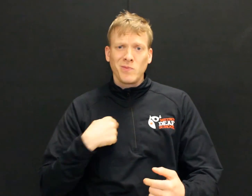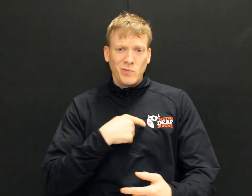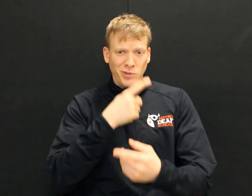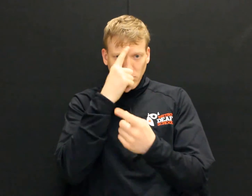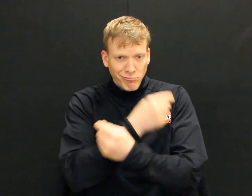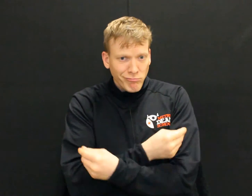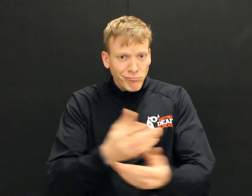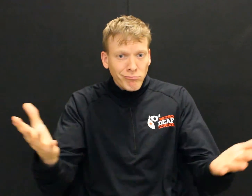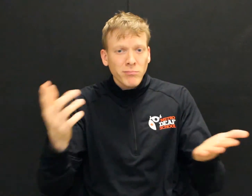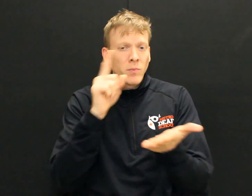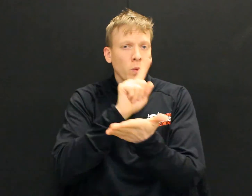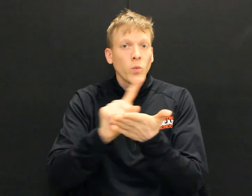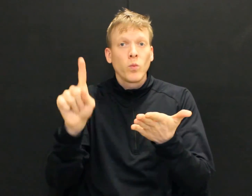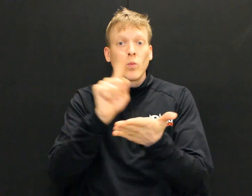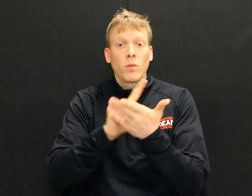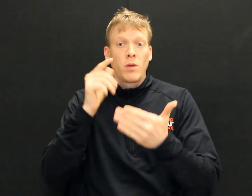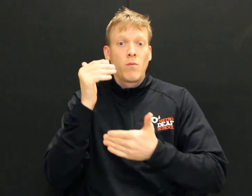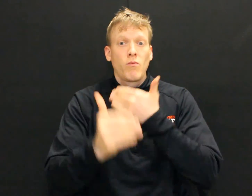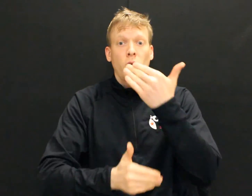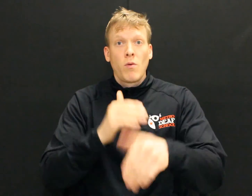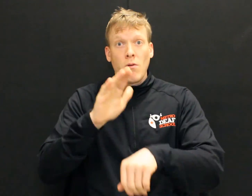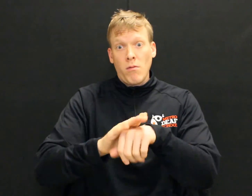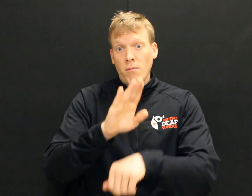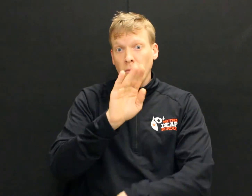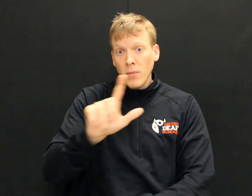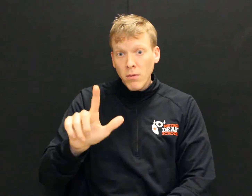We provided weekly progress on the bill.